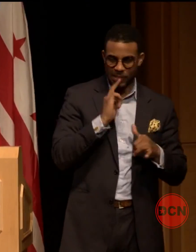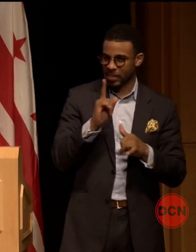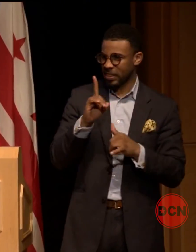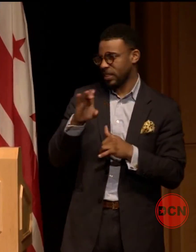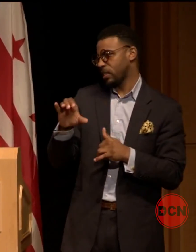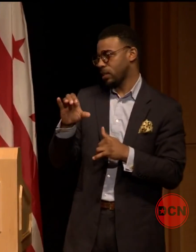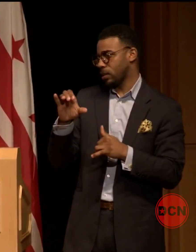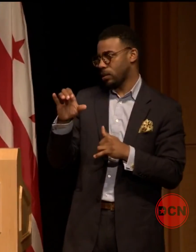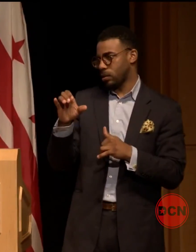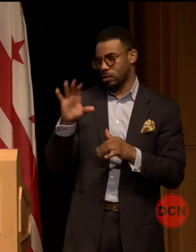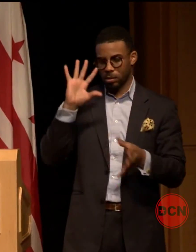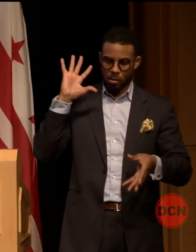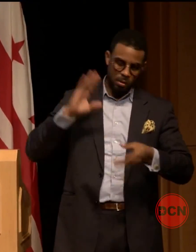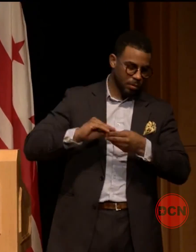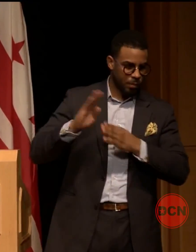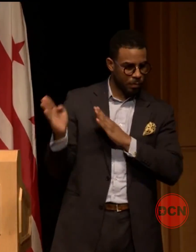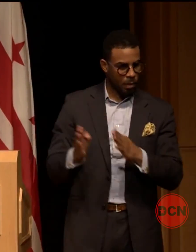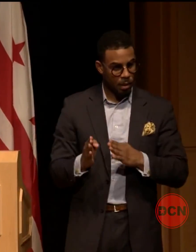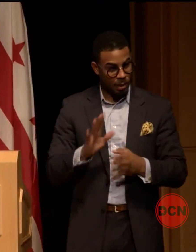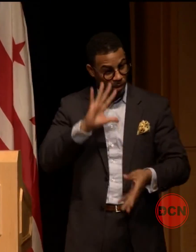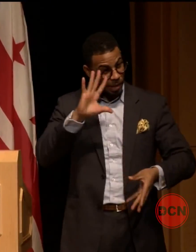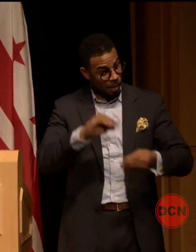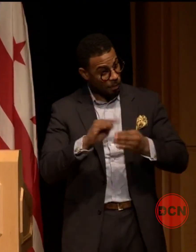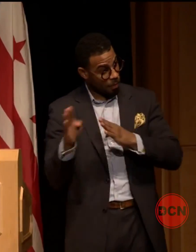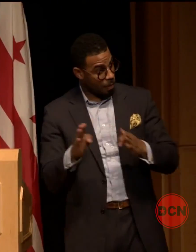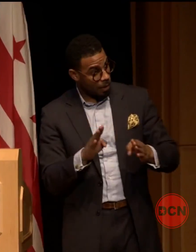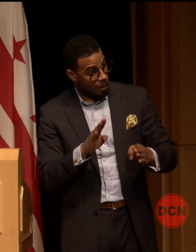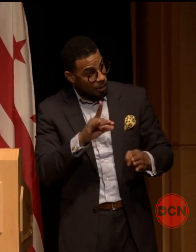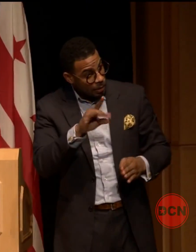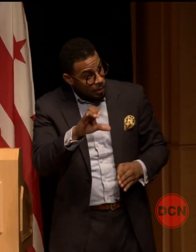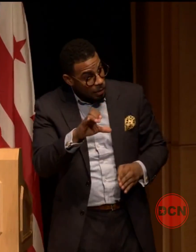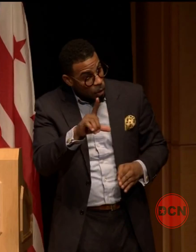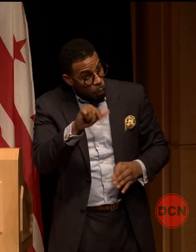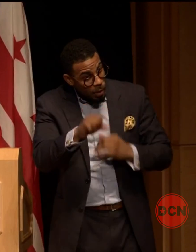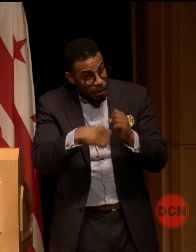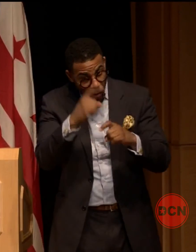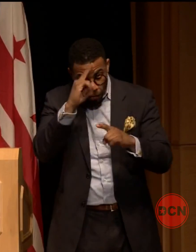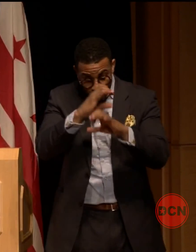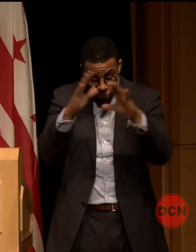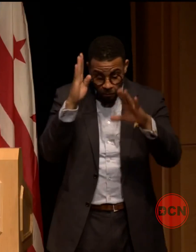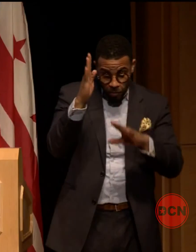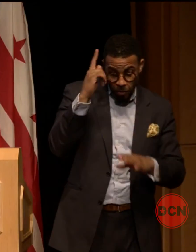COMPREHENSIVE PLAN. THE COMPREHENSIVE PLAN IS THE DISTRICT'S 20-YEAR VISION FOR THE FUTURE PLANNING AND